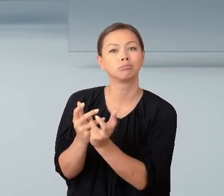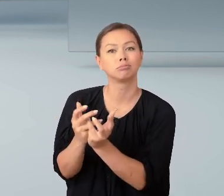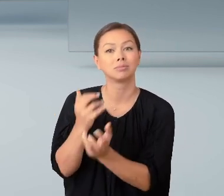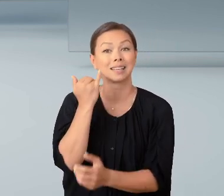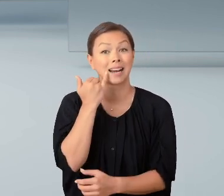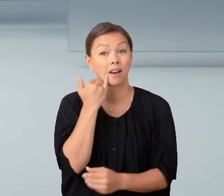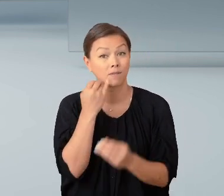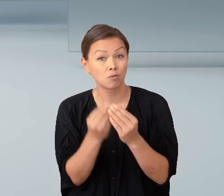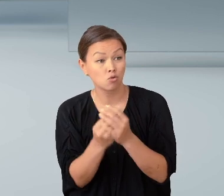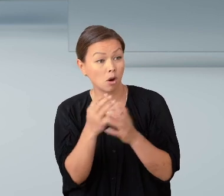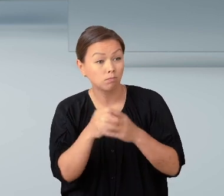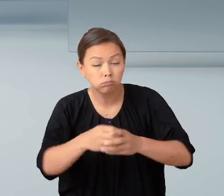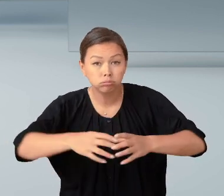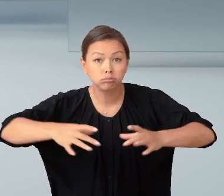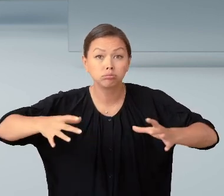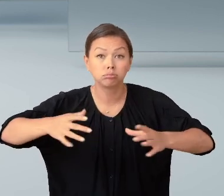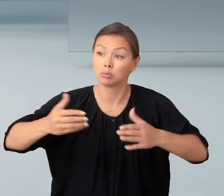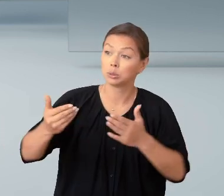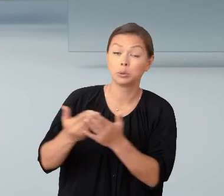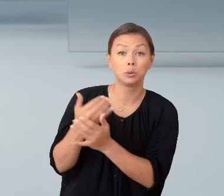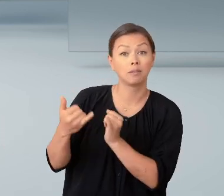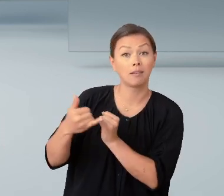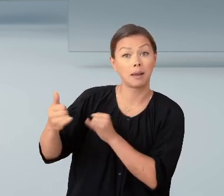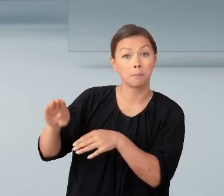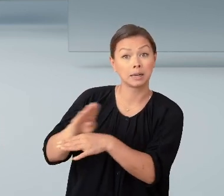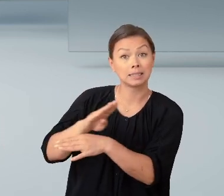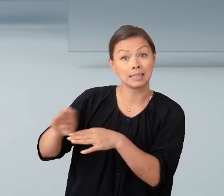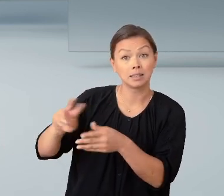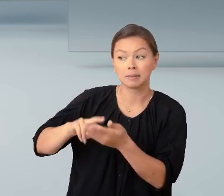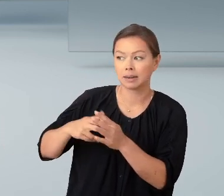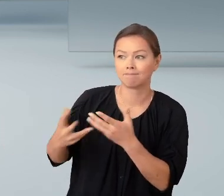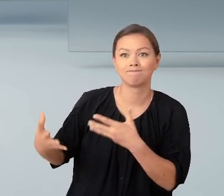Leverage the functionality you already have access to.